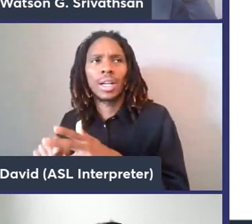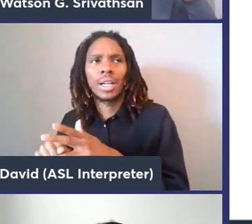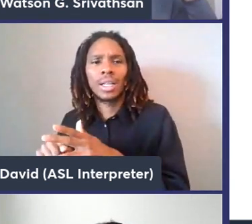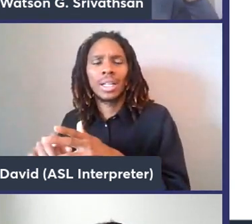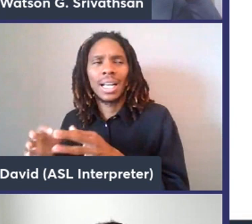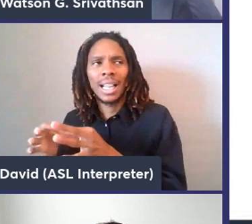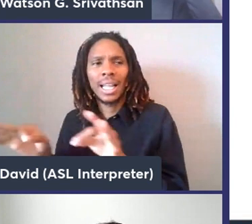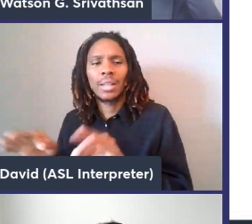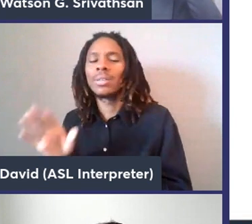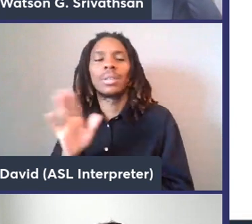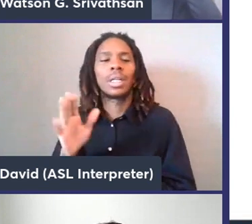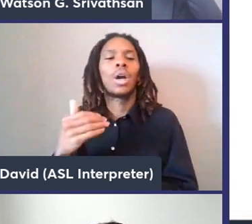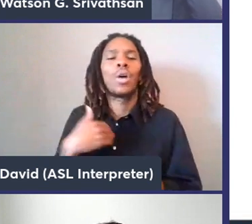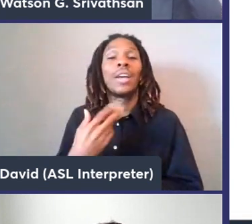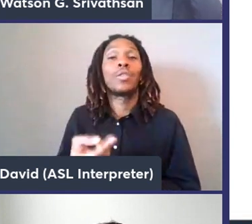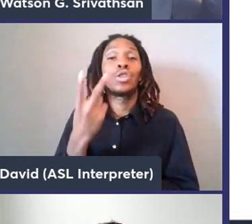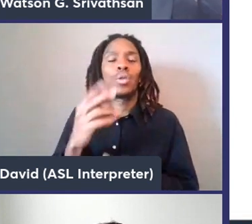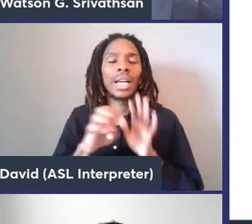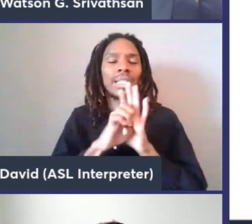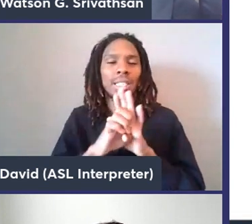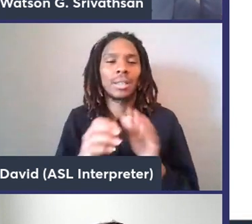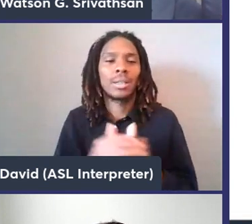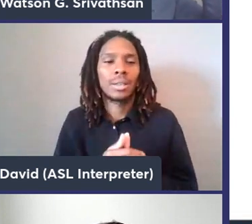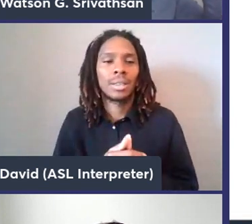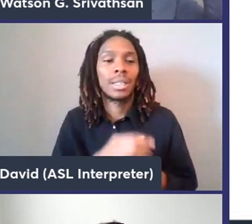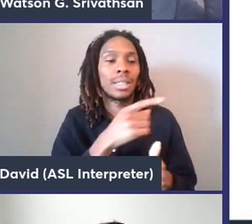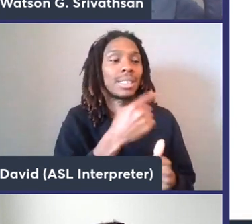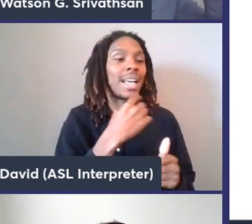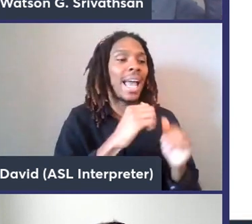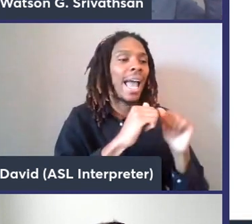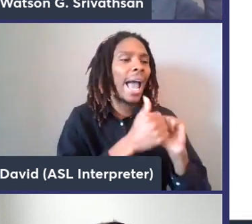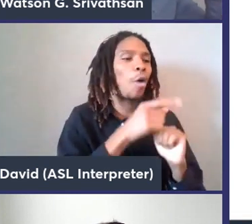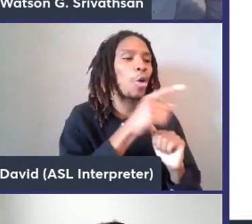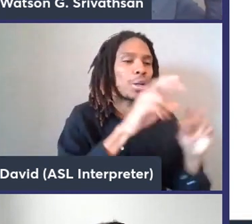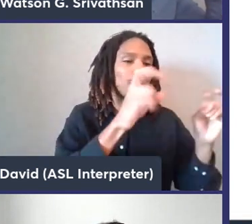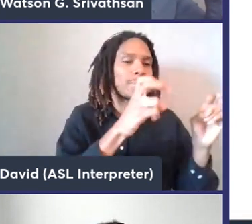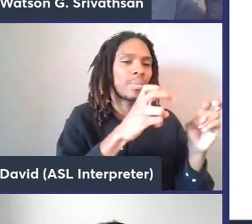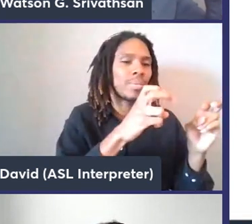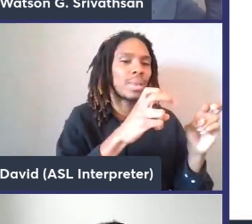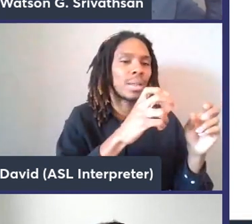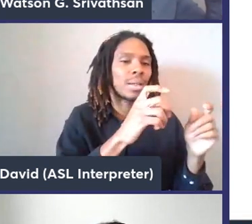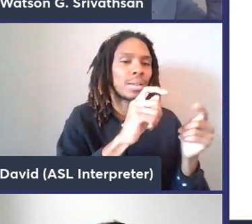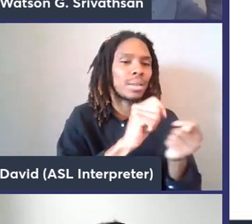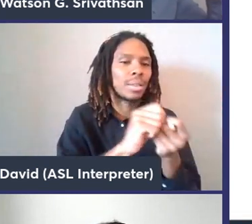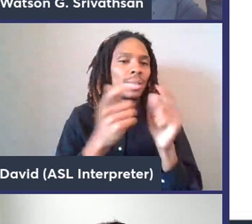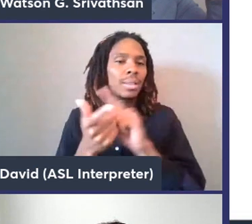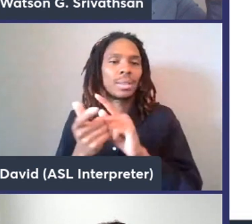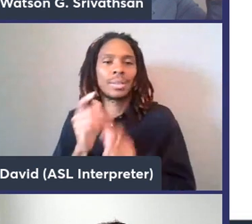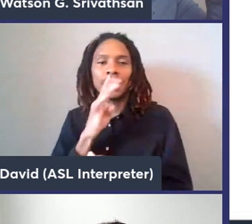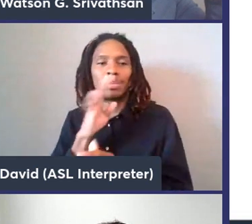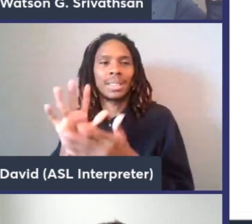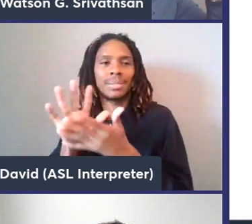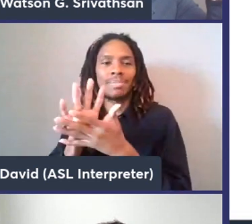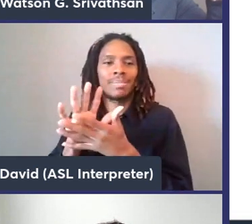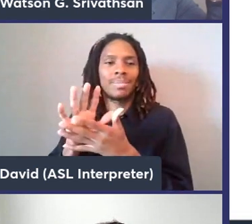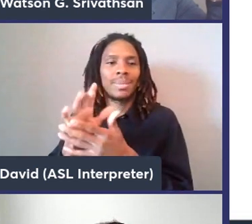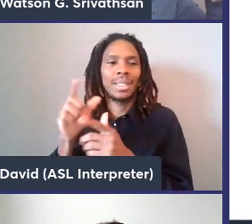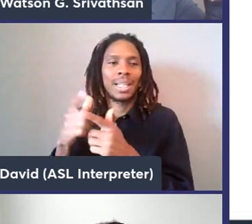So let's say, how are you? And you wanna translate to (speaks in foreign languages)